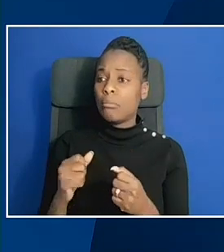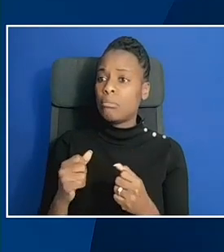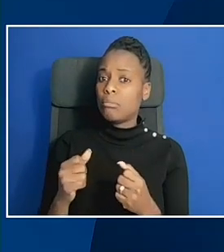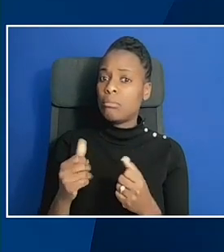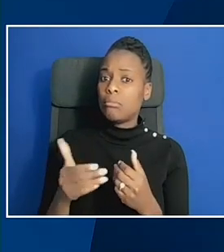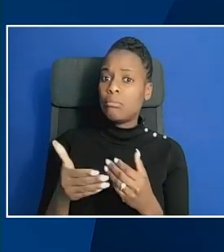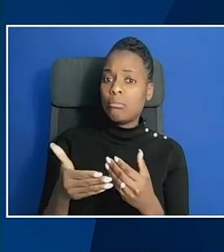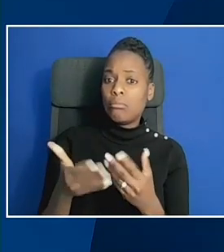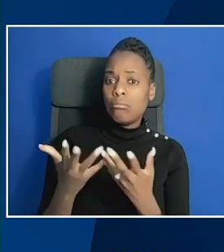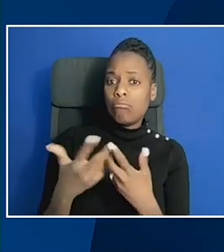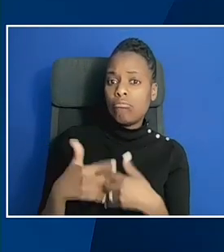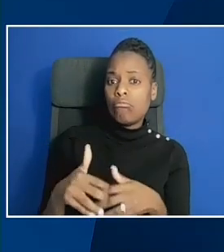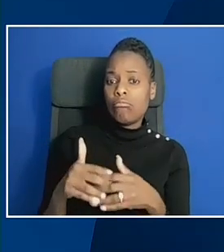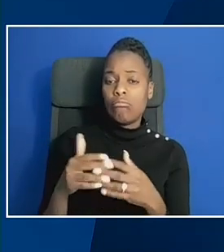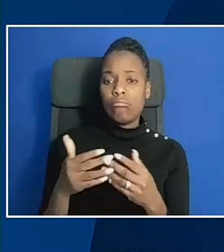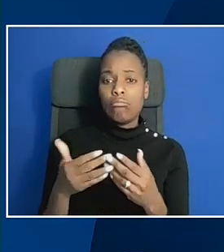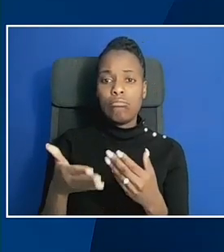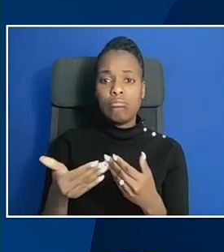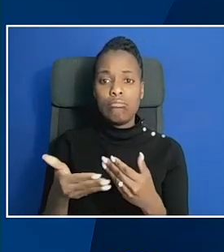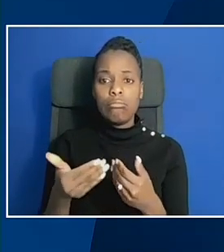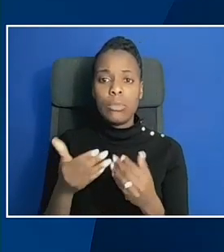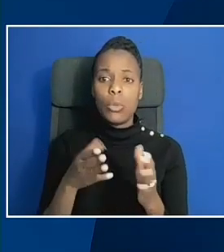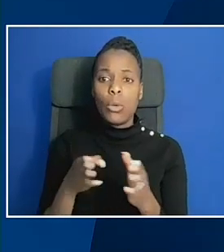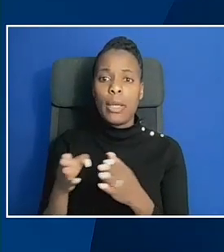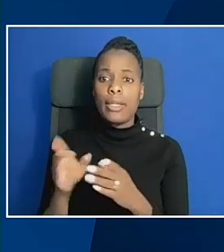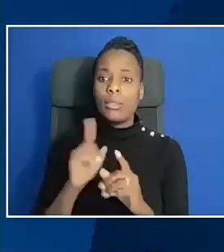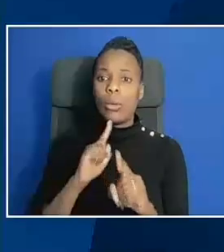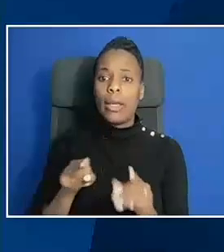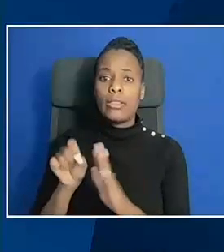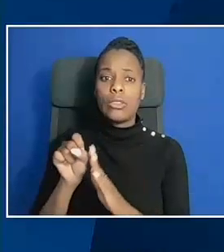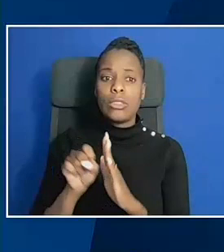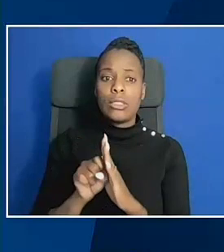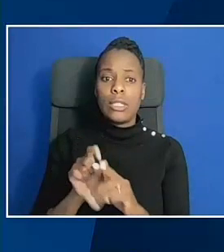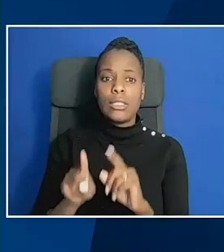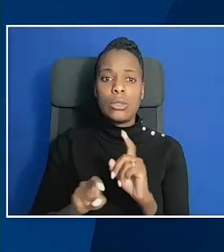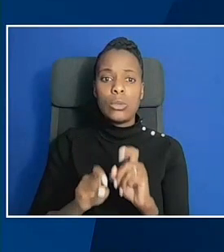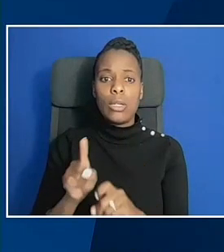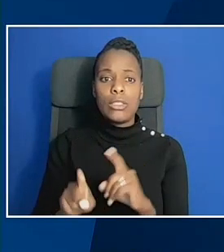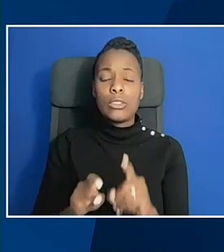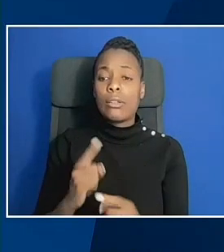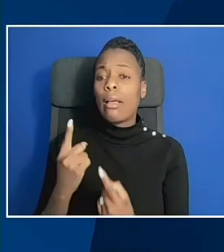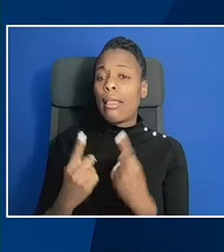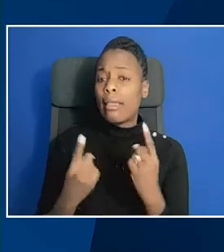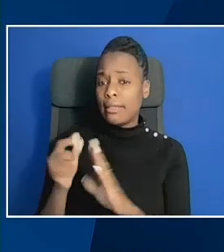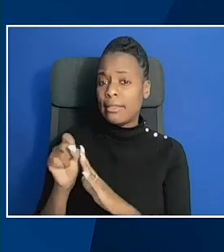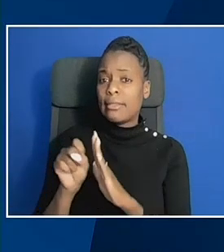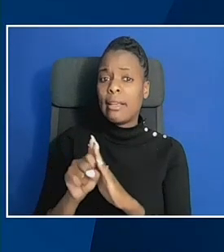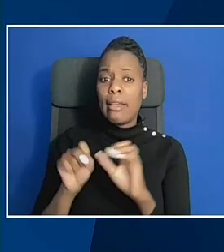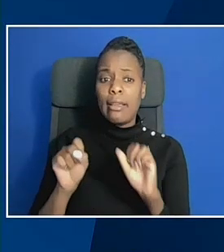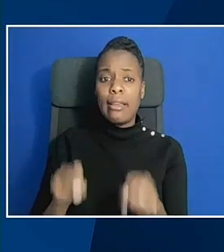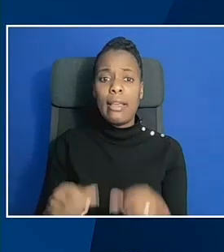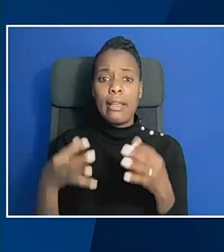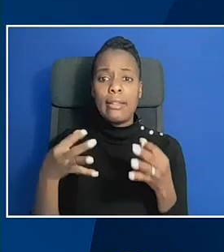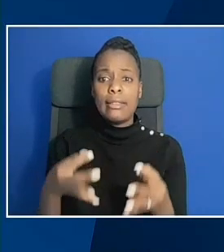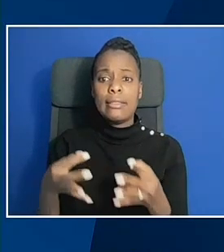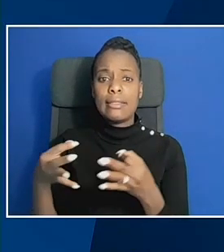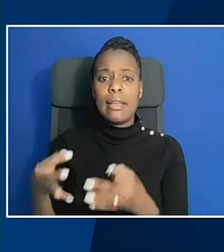the state's questions. I think the answer is the state gets to decide, but I'd like to hear the Department say it too.